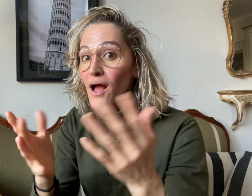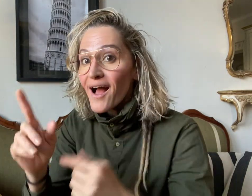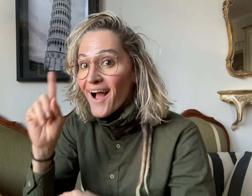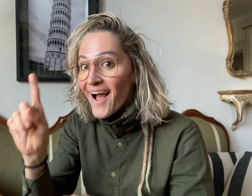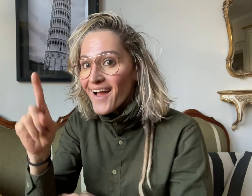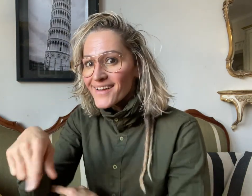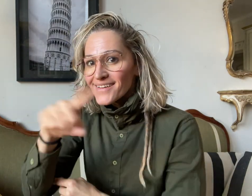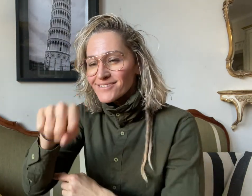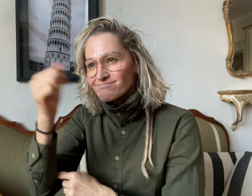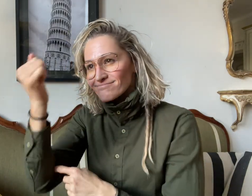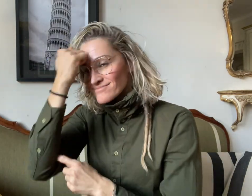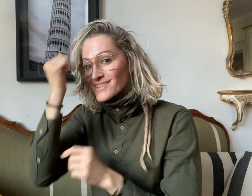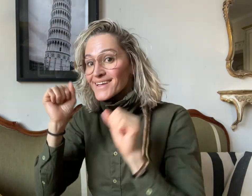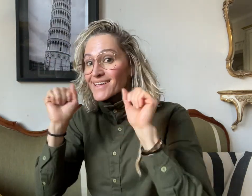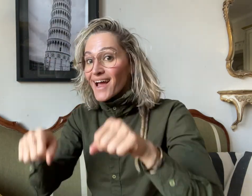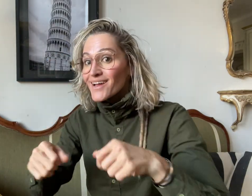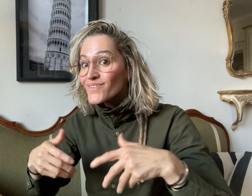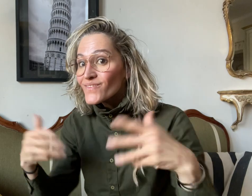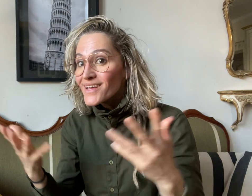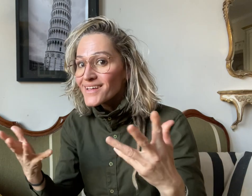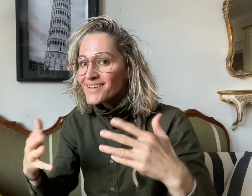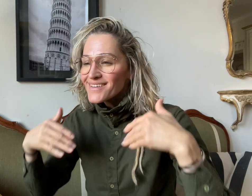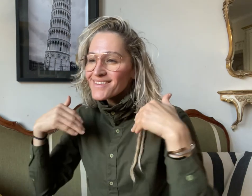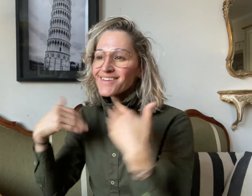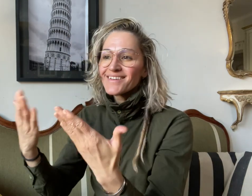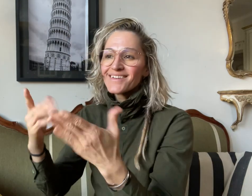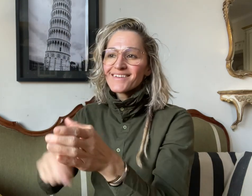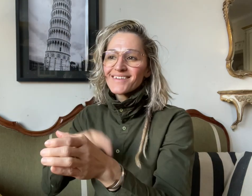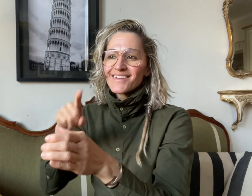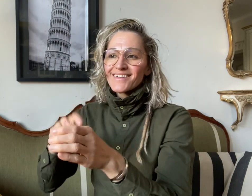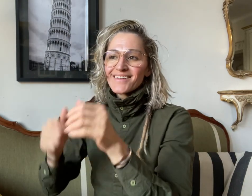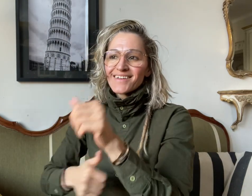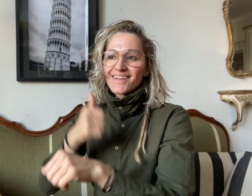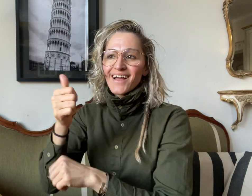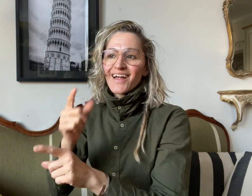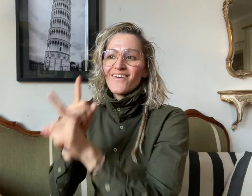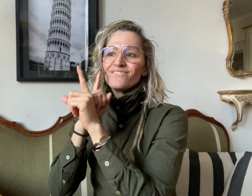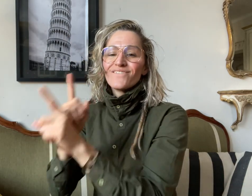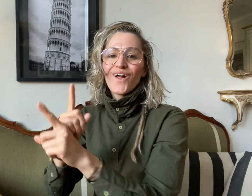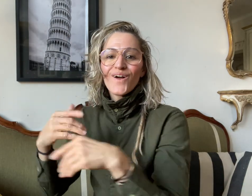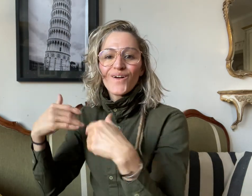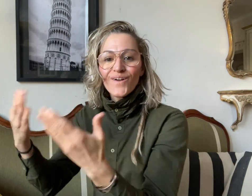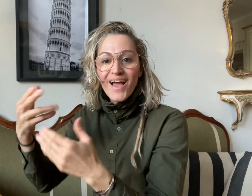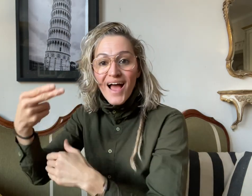Don’t forget to subscribe, like, and follow